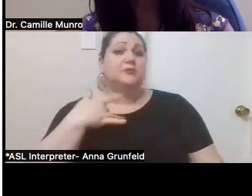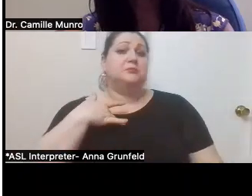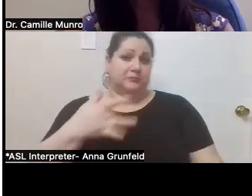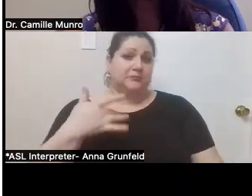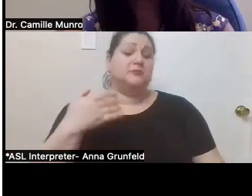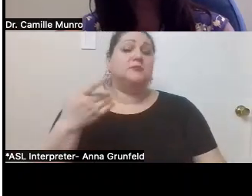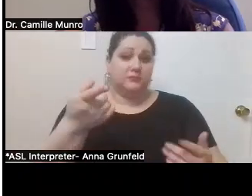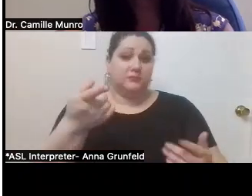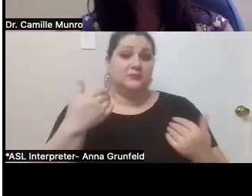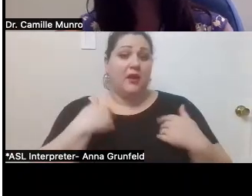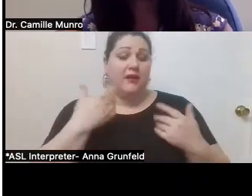Next slide, please.